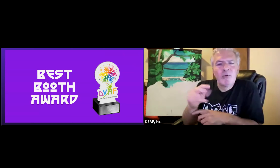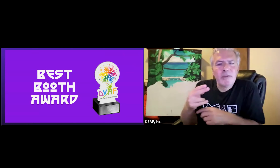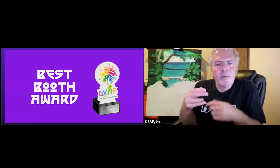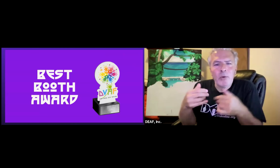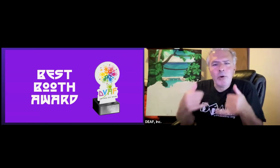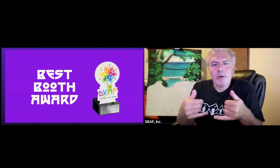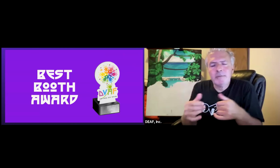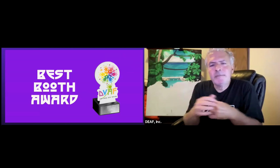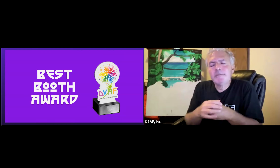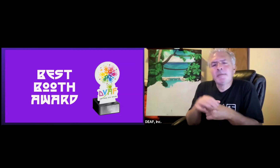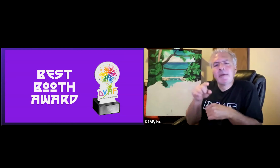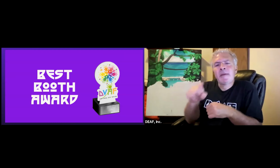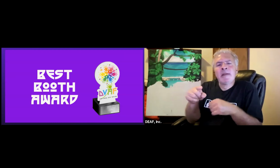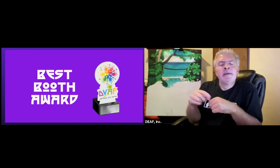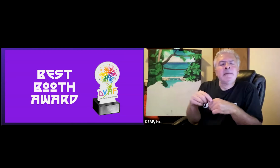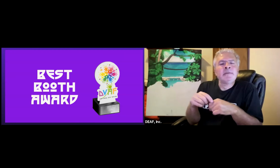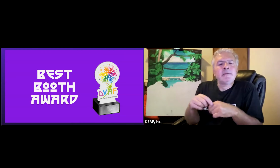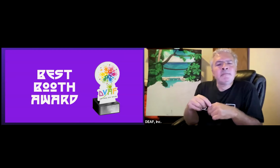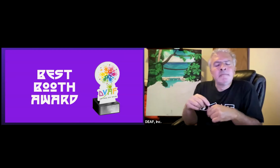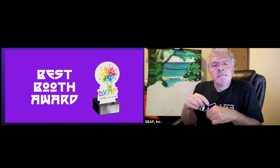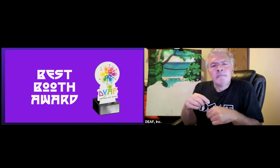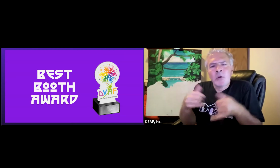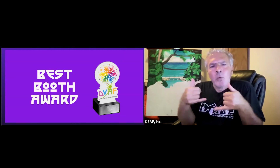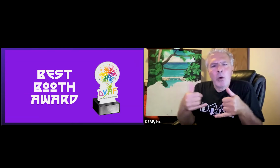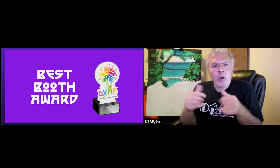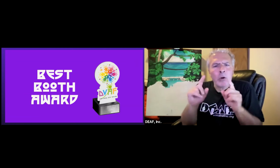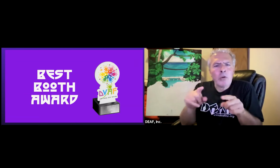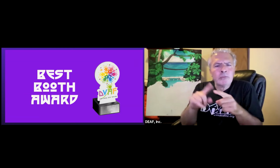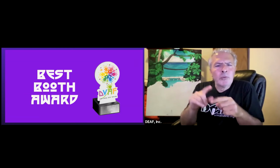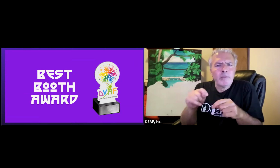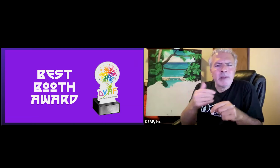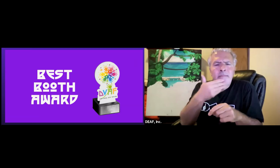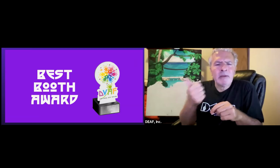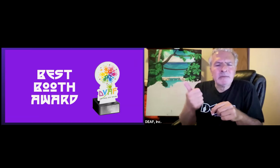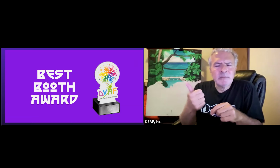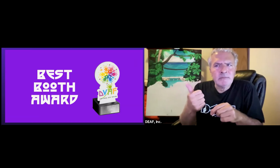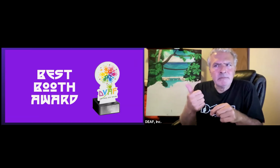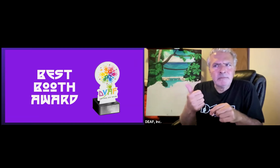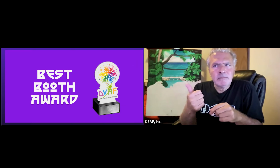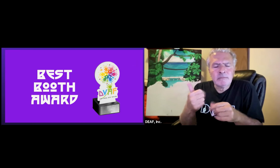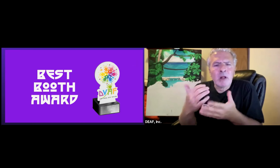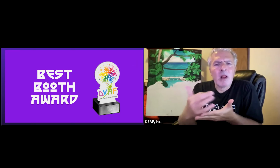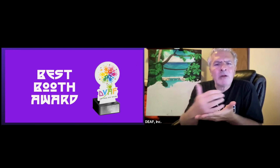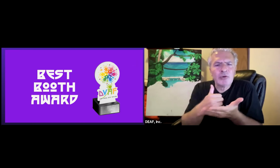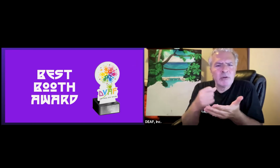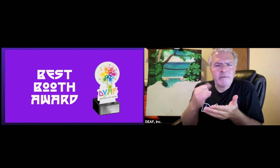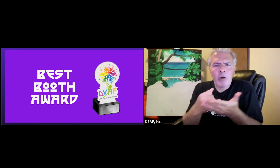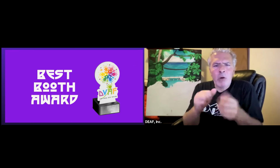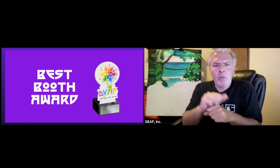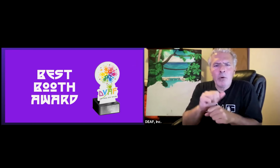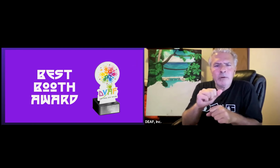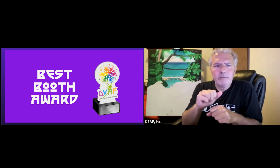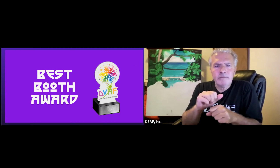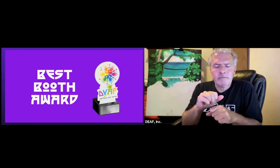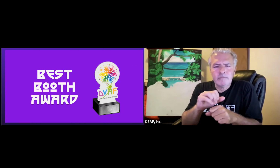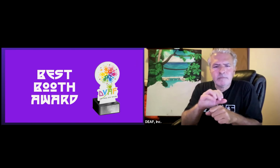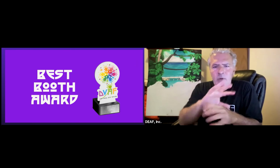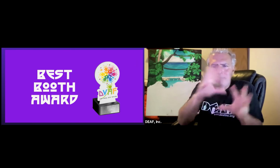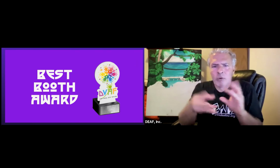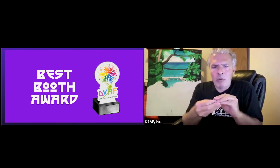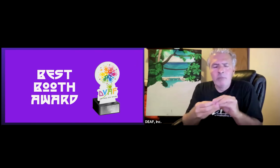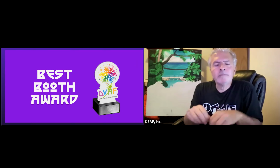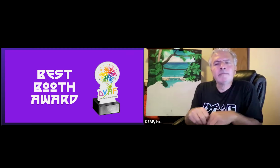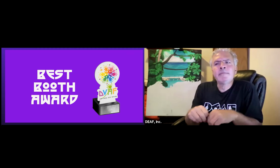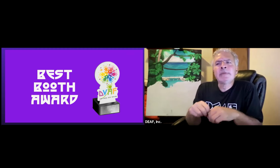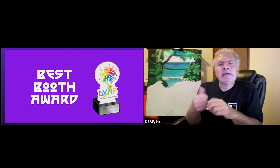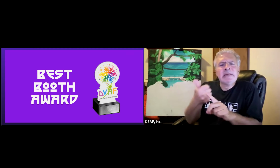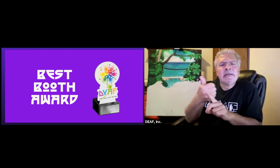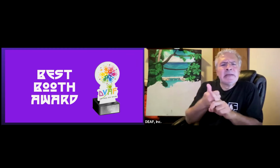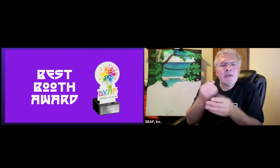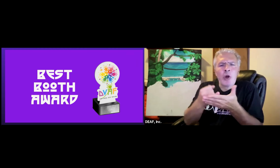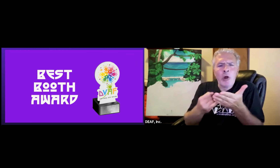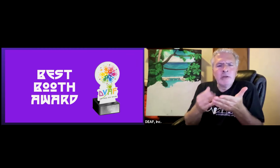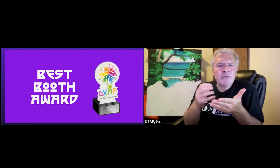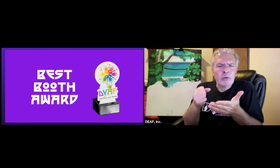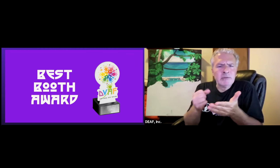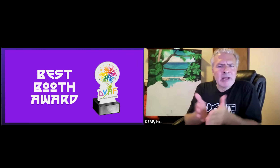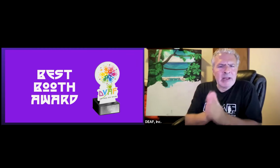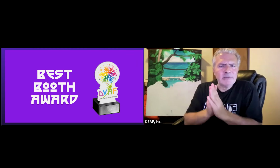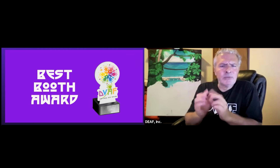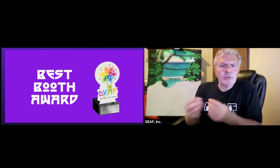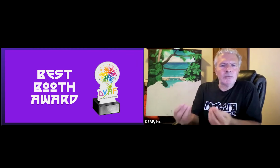And this is for the best booth award. The award goes to the artist that had the best collection of art overall.